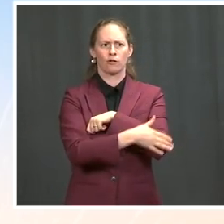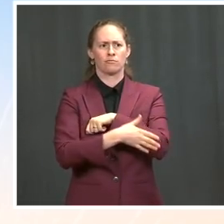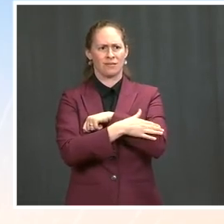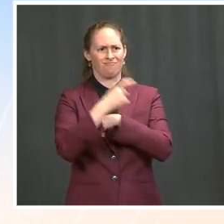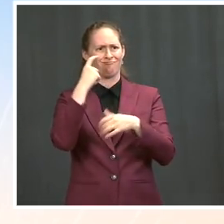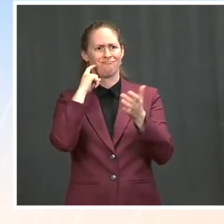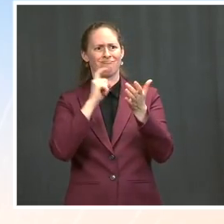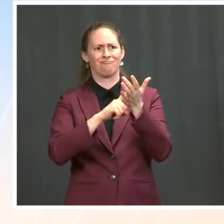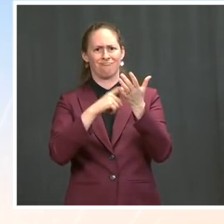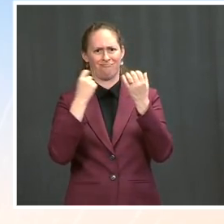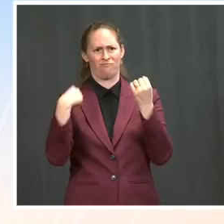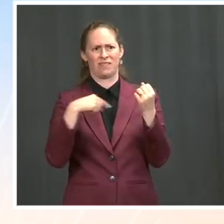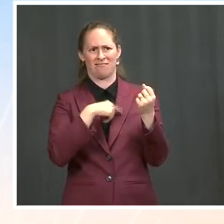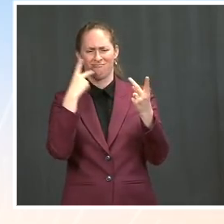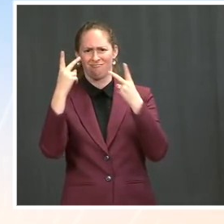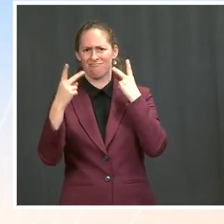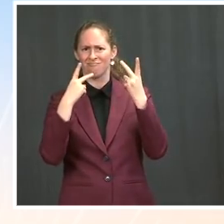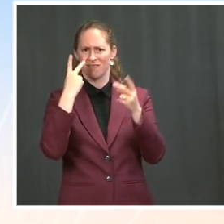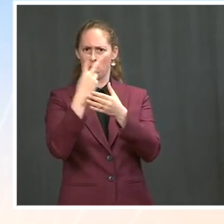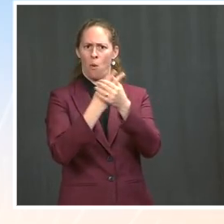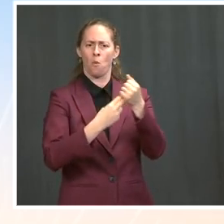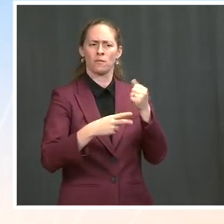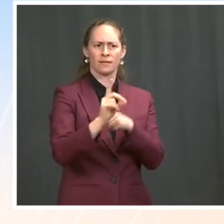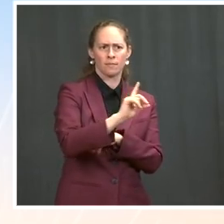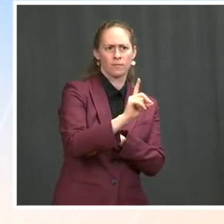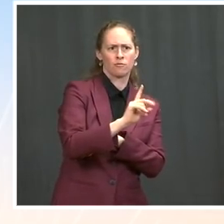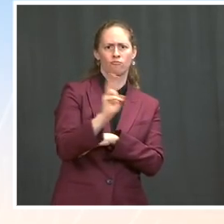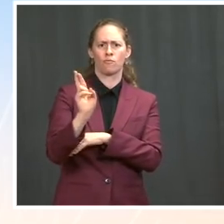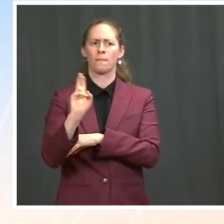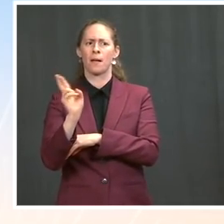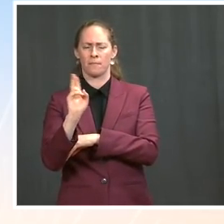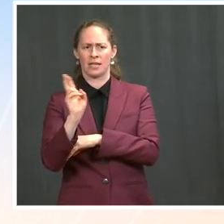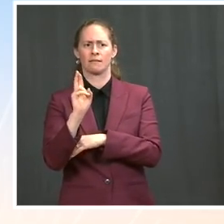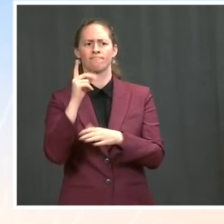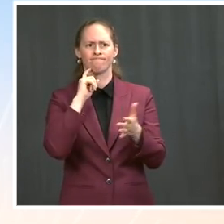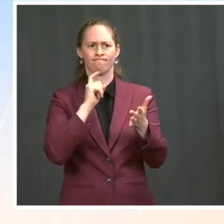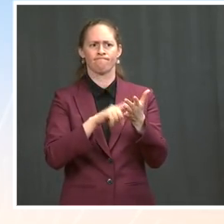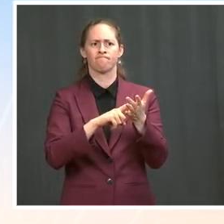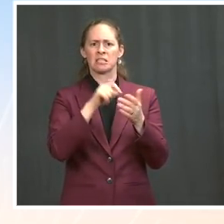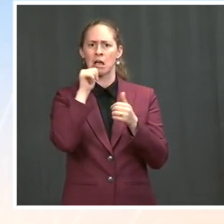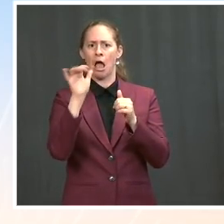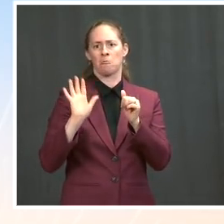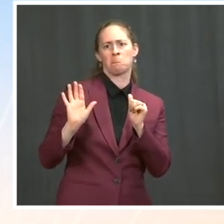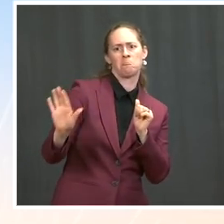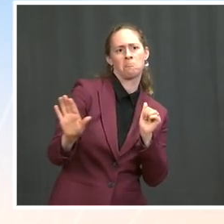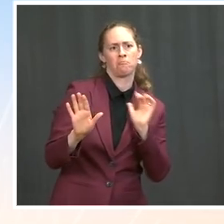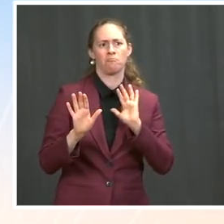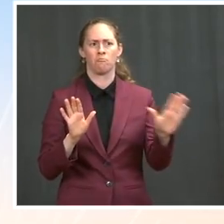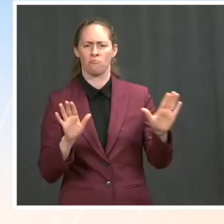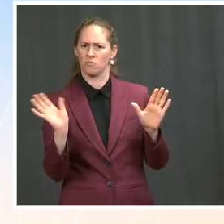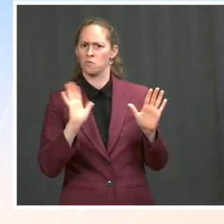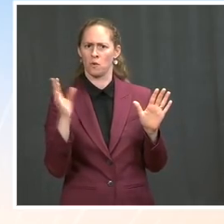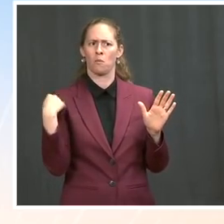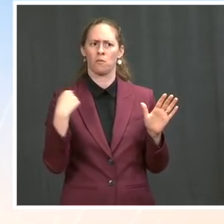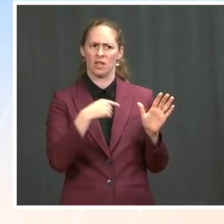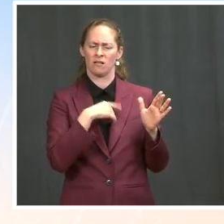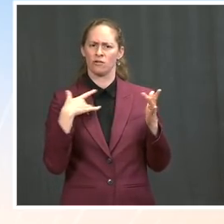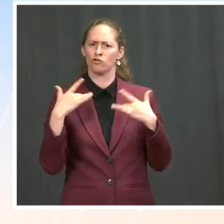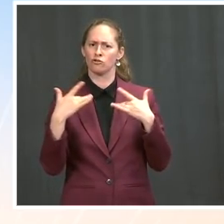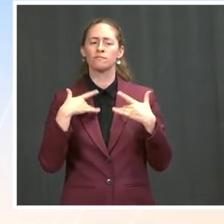Republicans but also Democrats, too -- not necessarily through a partisan lens. It was something the President felt was appropriate to speak to and tell the American people what he's doing to help address.